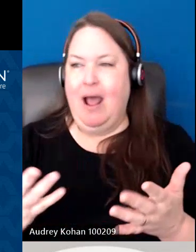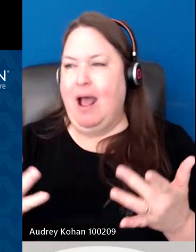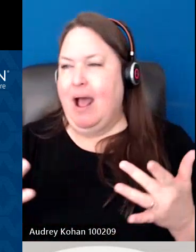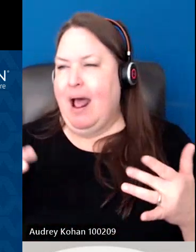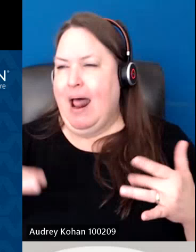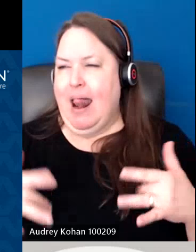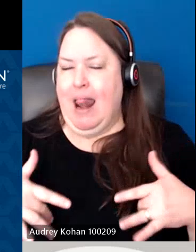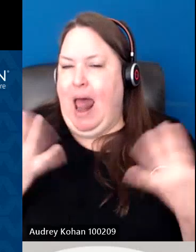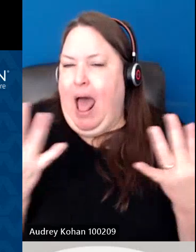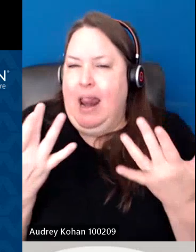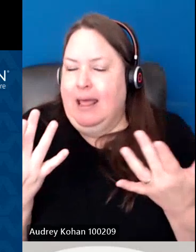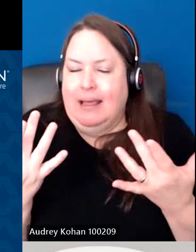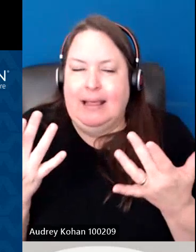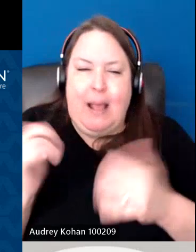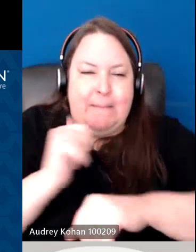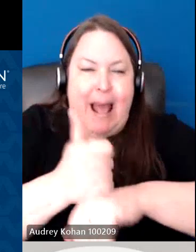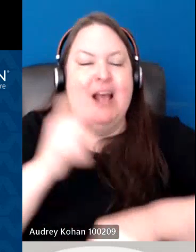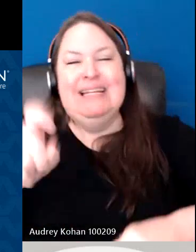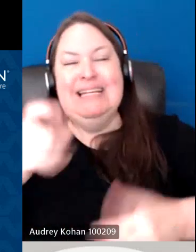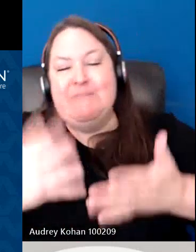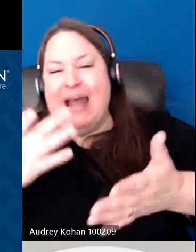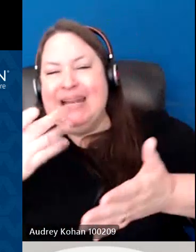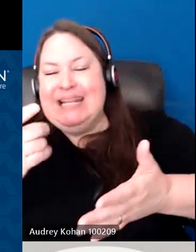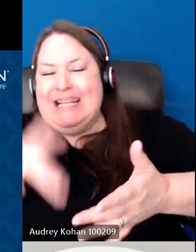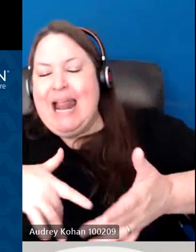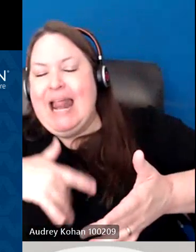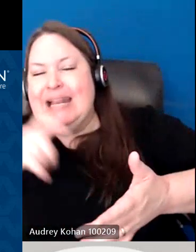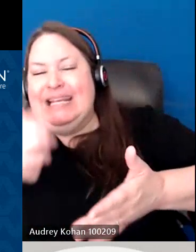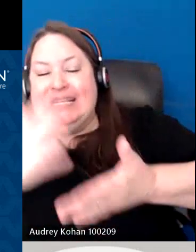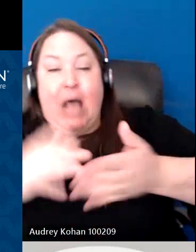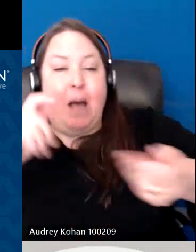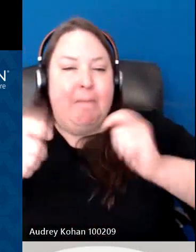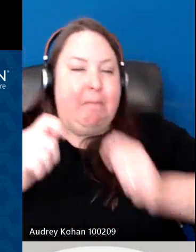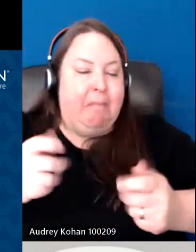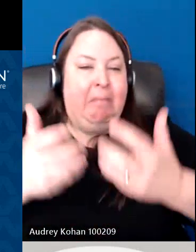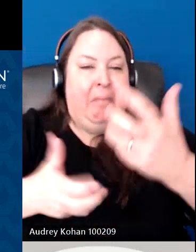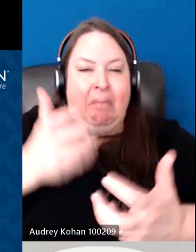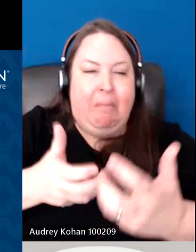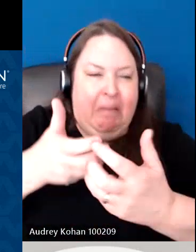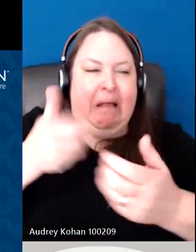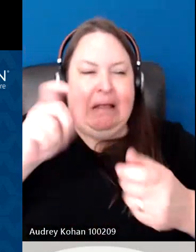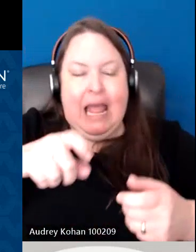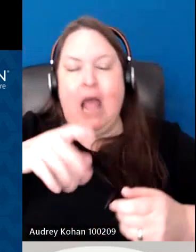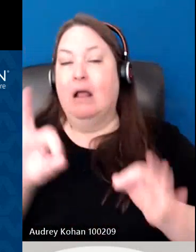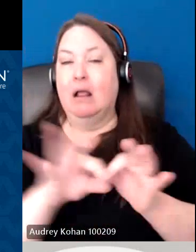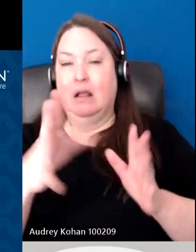and they may just need some adjustments or some some augmentation so you know keep in mind that